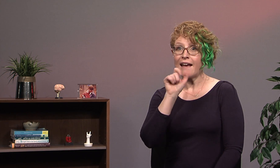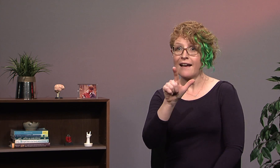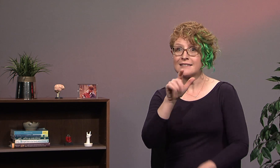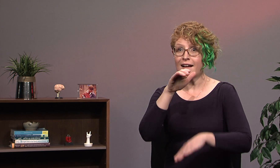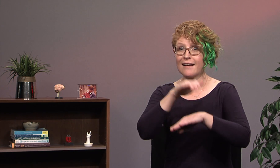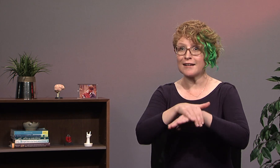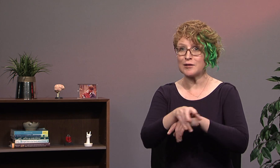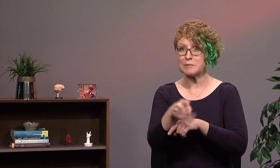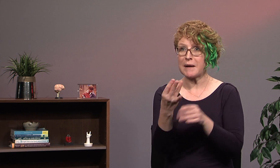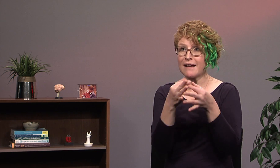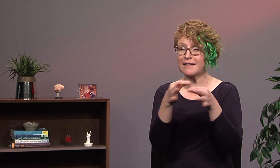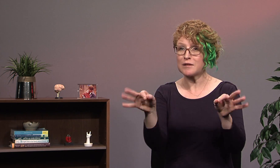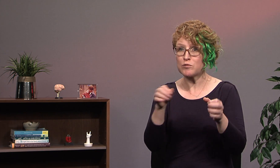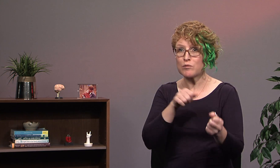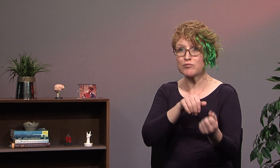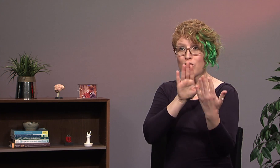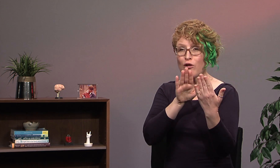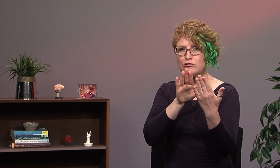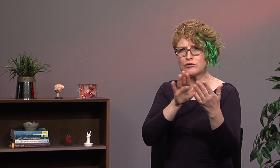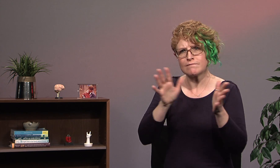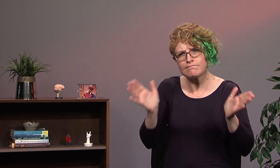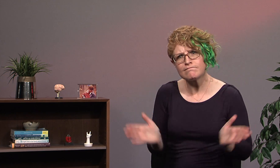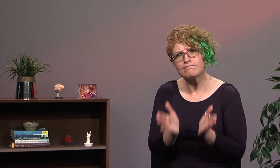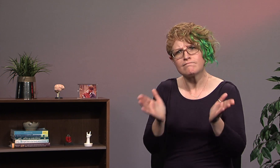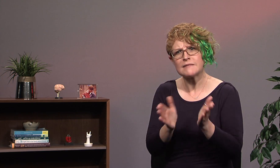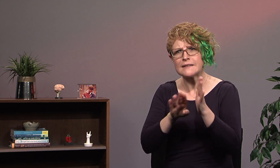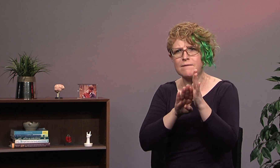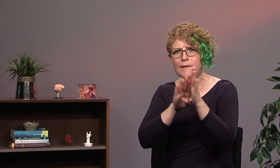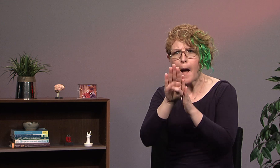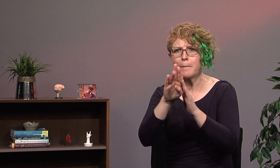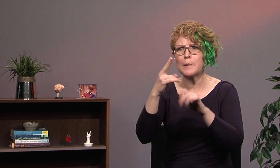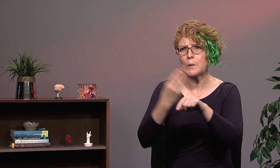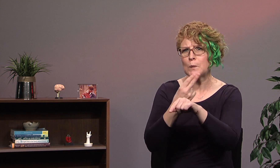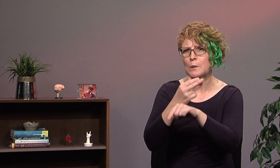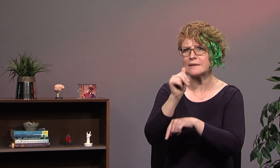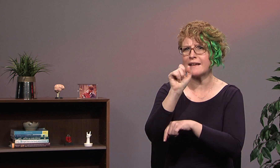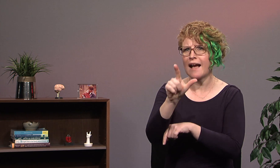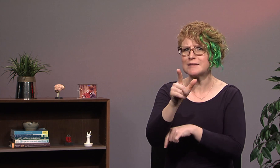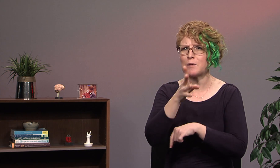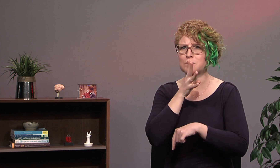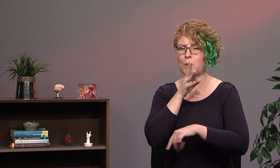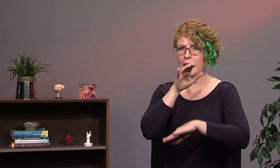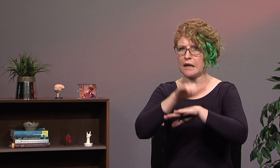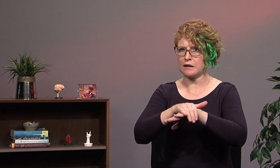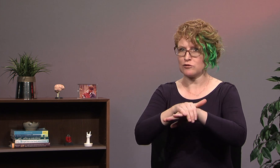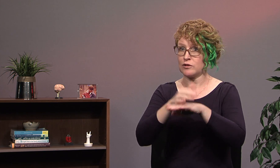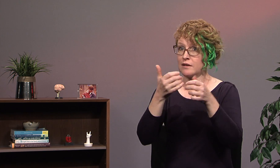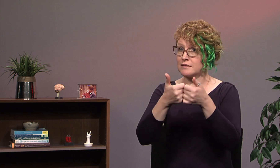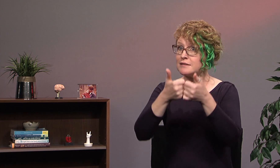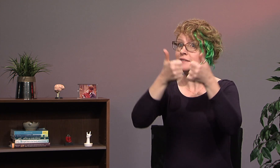An ASL and English bilingual approach facilitates development and use of ASL and spoken English